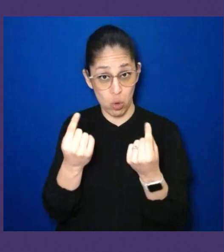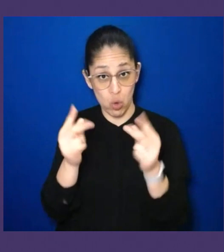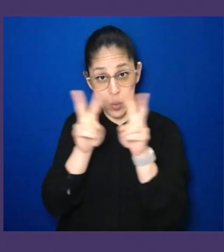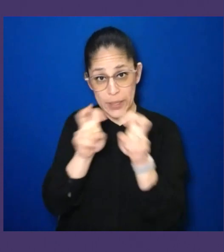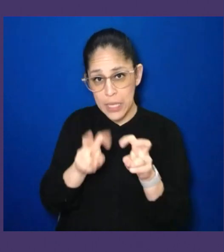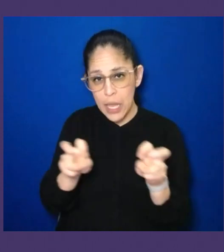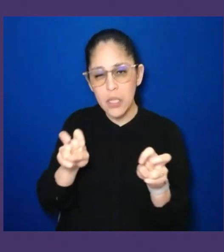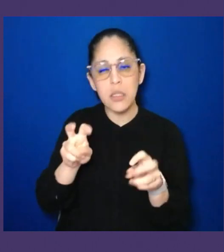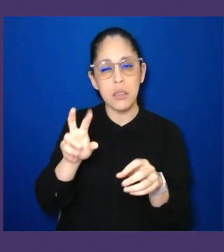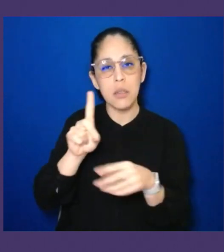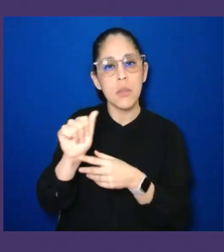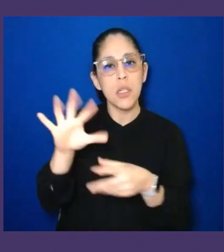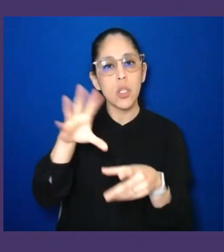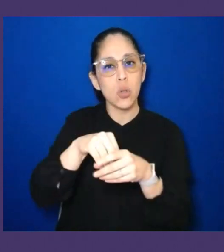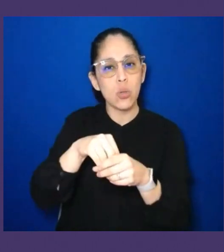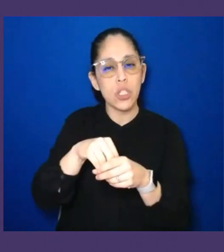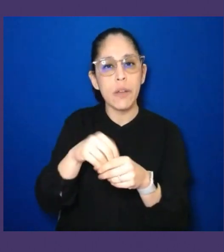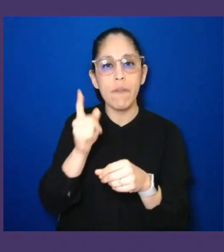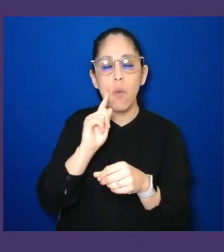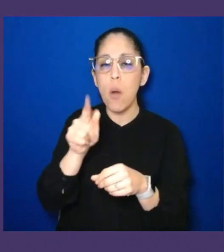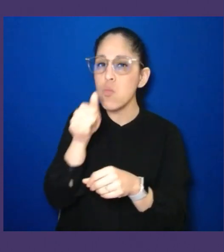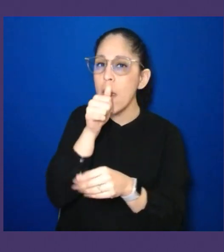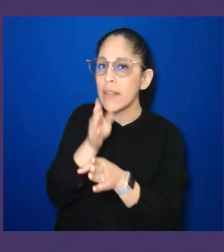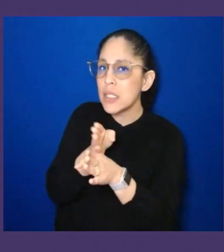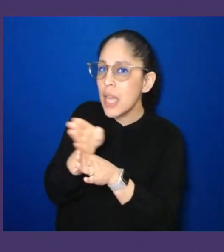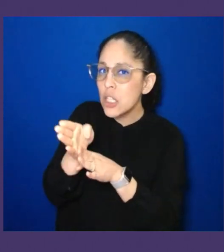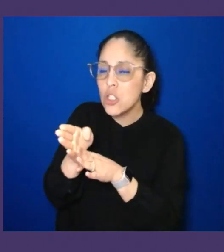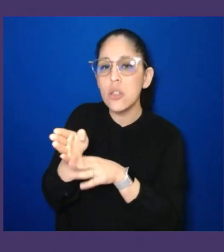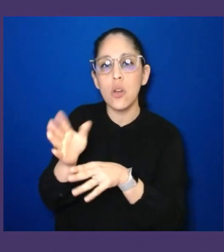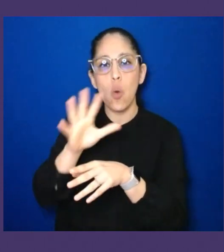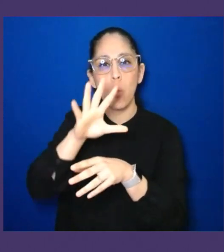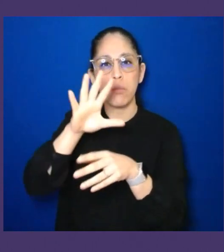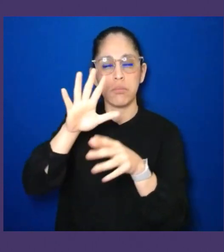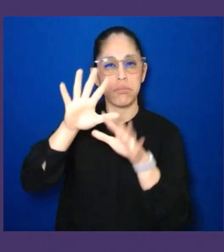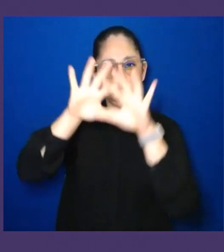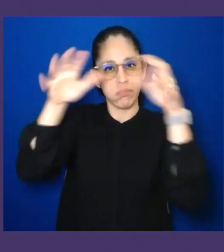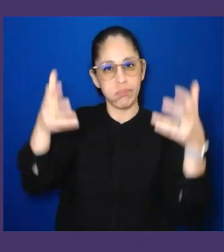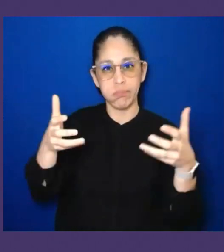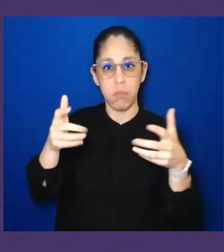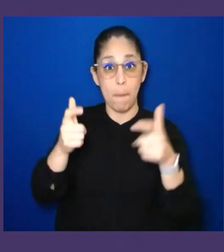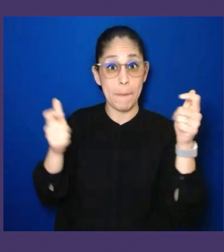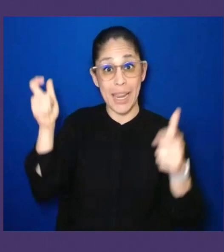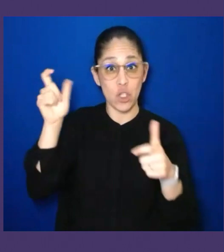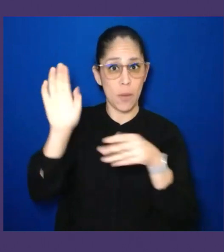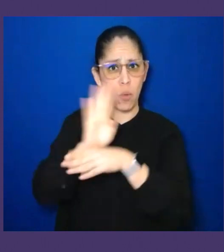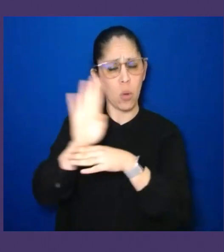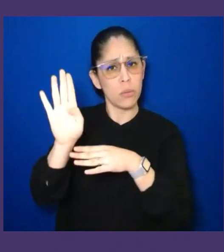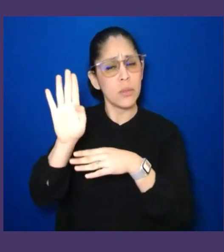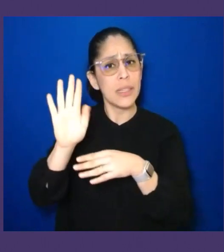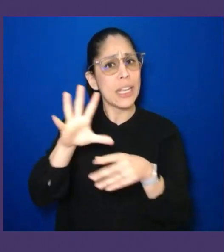the private sector among major employers, including Microsoft, is an instrument, it's an annual survey called